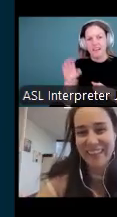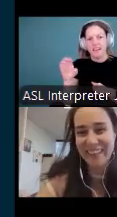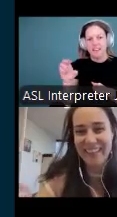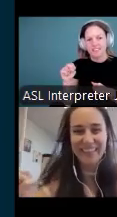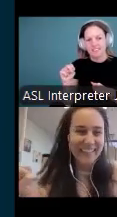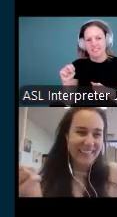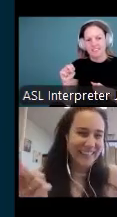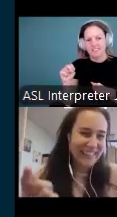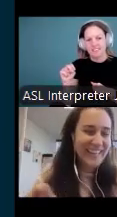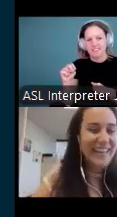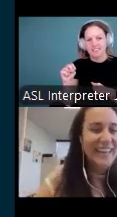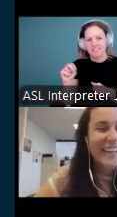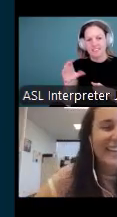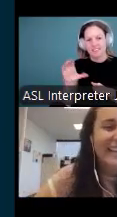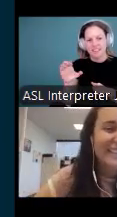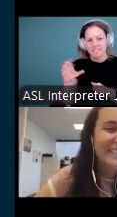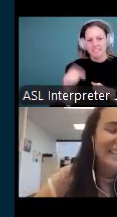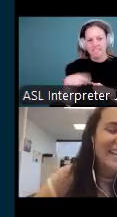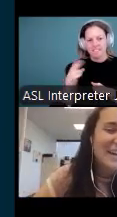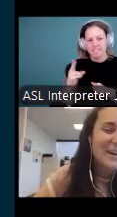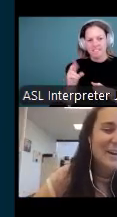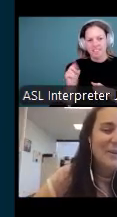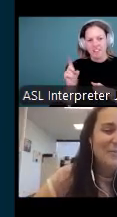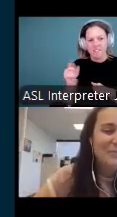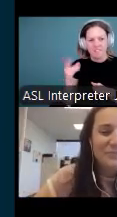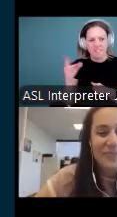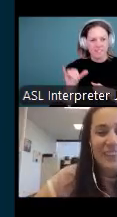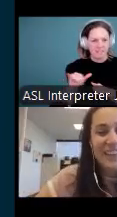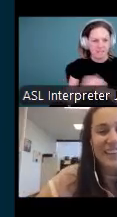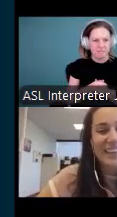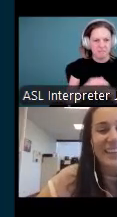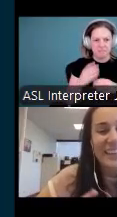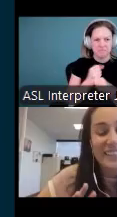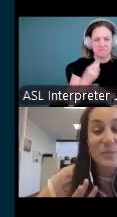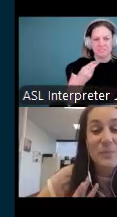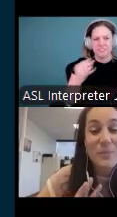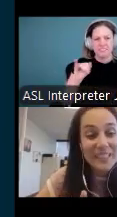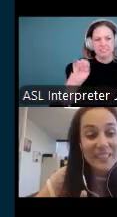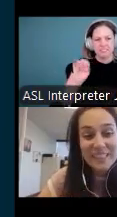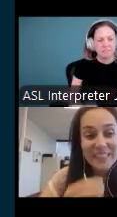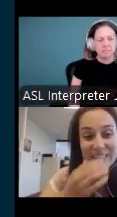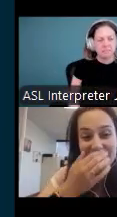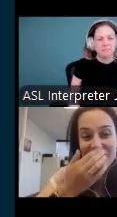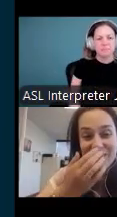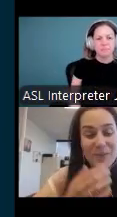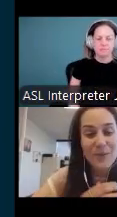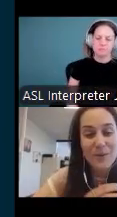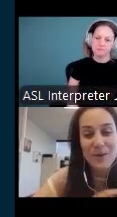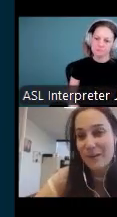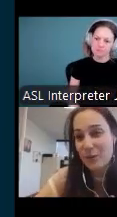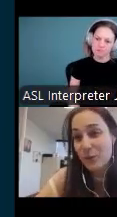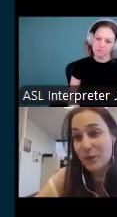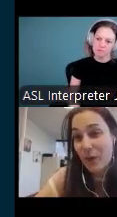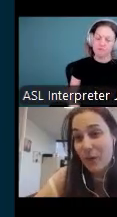Janel Preston: Thank you. Kait Bennington: Yes, the biggest concern for truly all